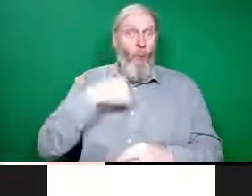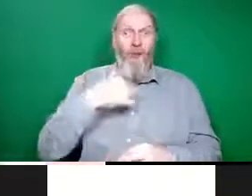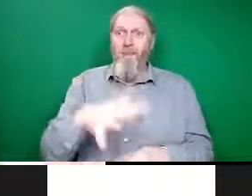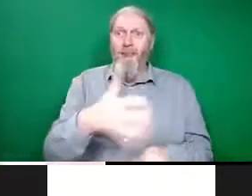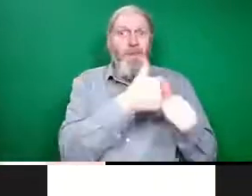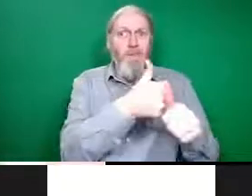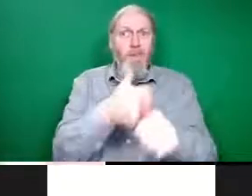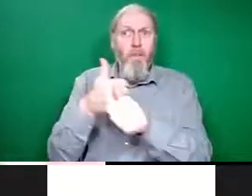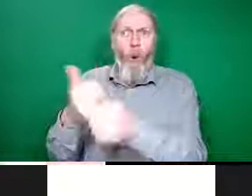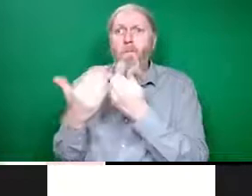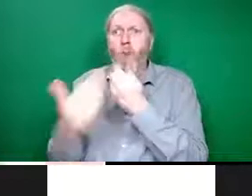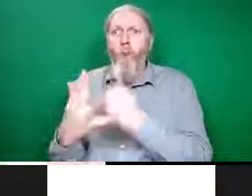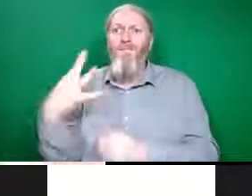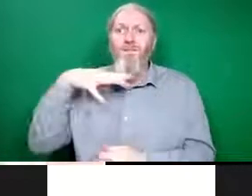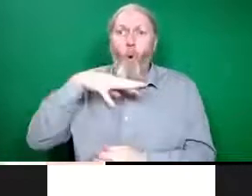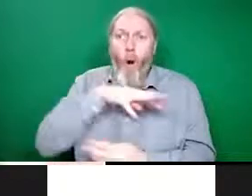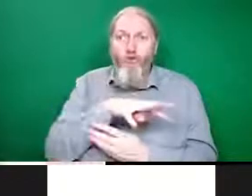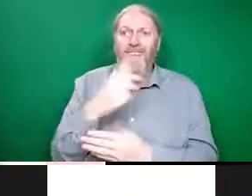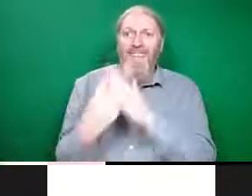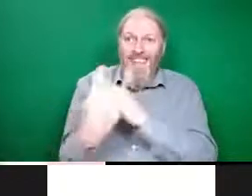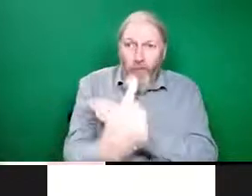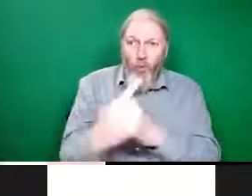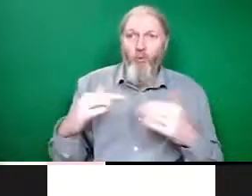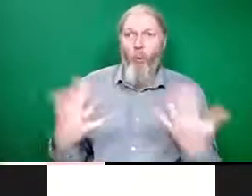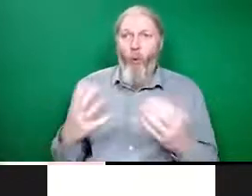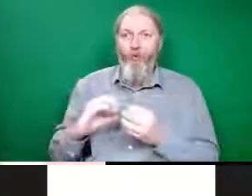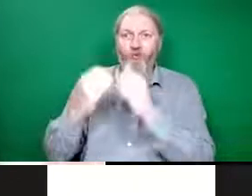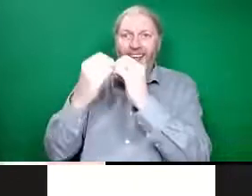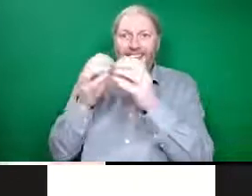65-room how tell in the unused office space. I just